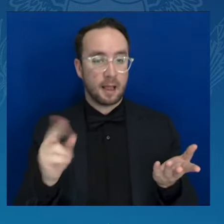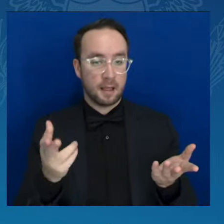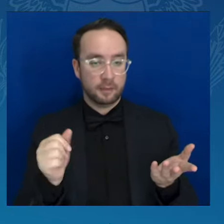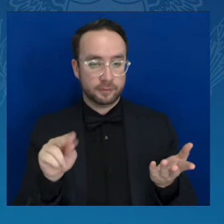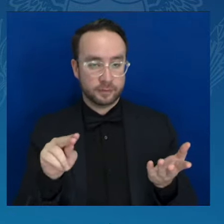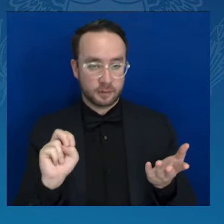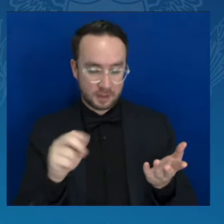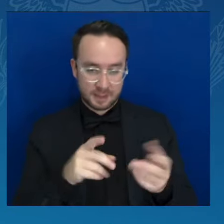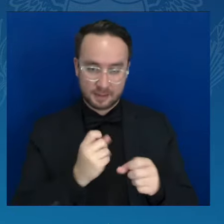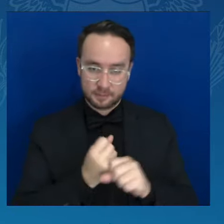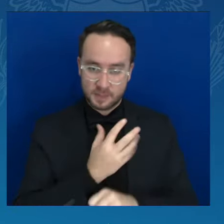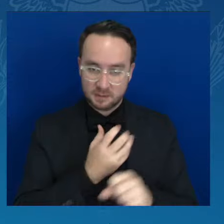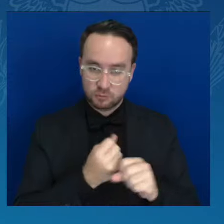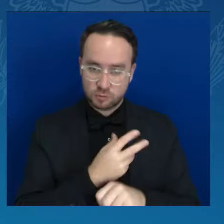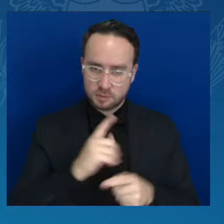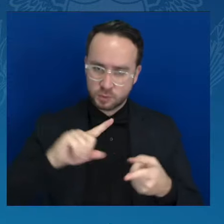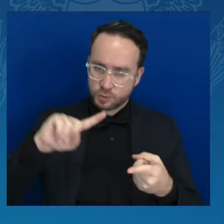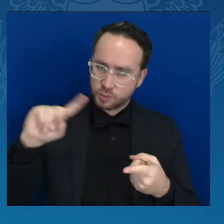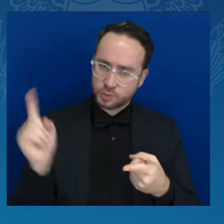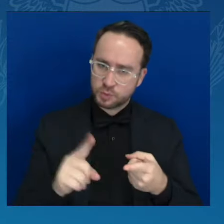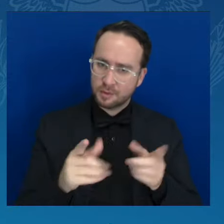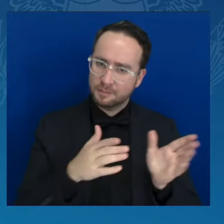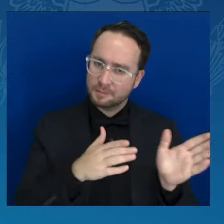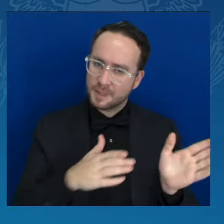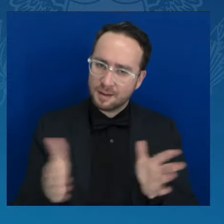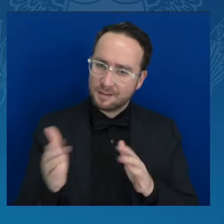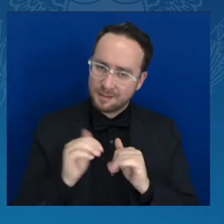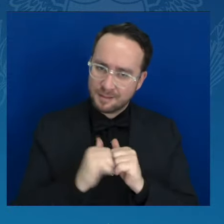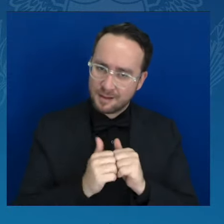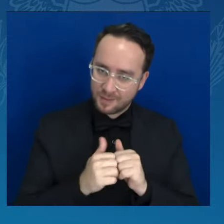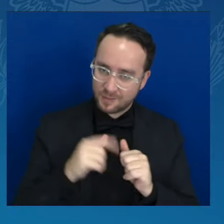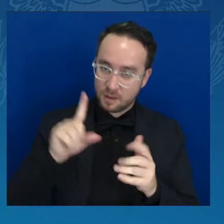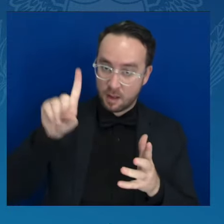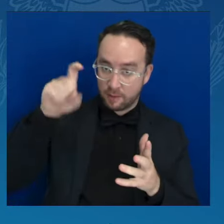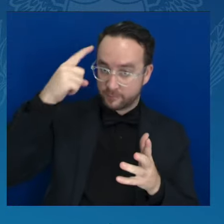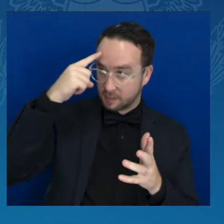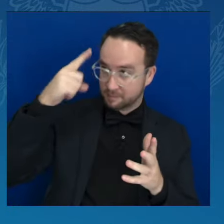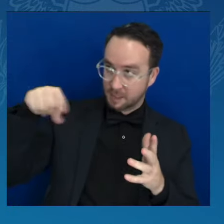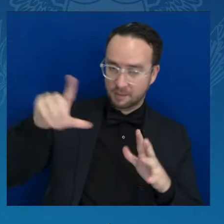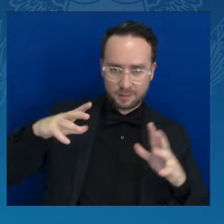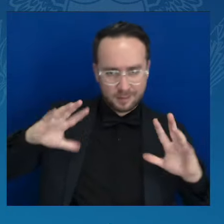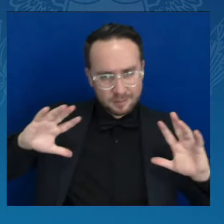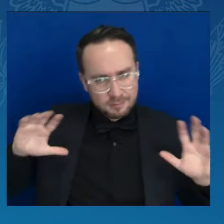In 2023 alone, federal agencies have now taken nearly 100 actions